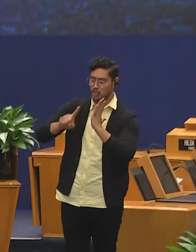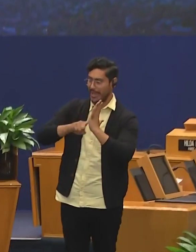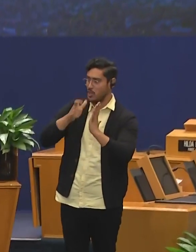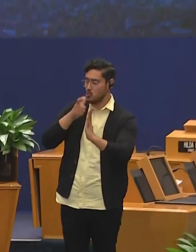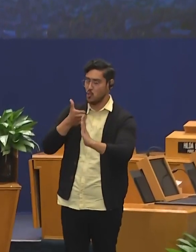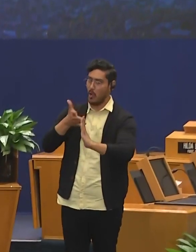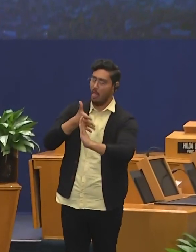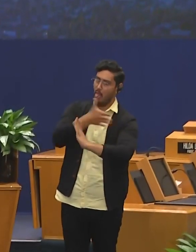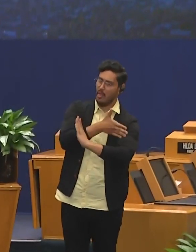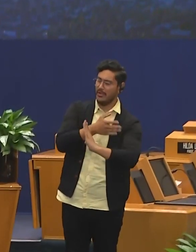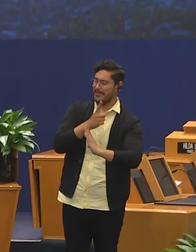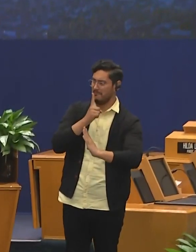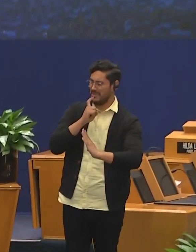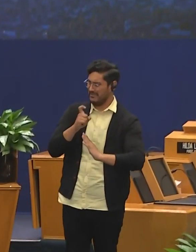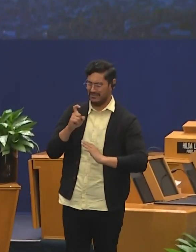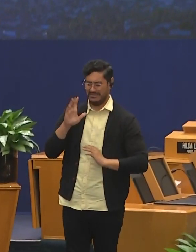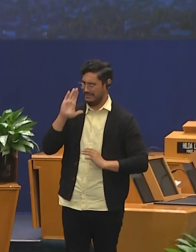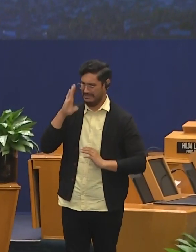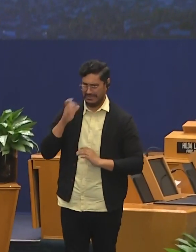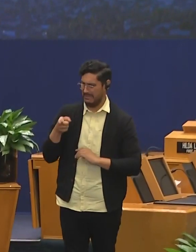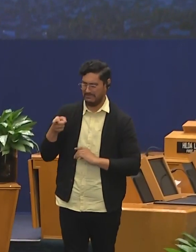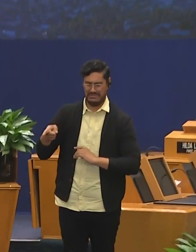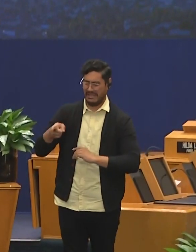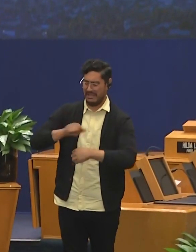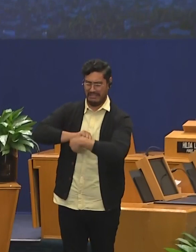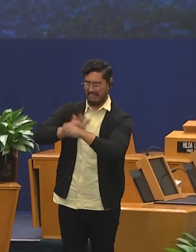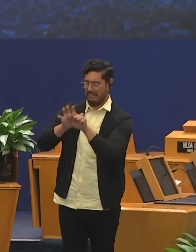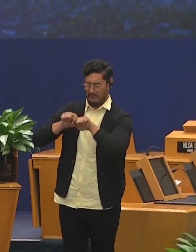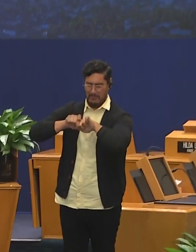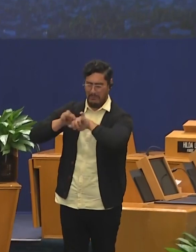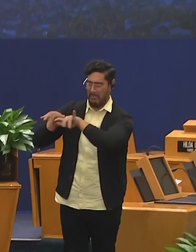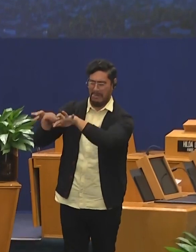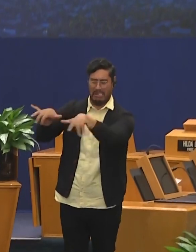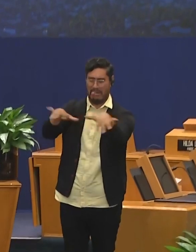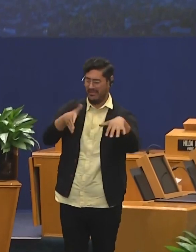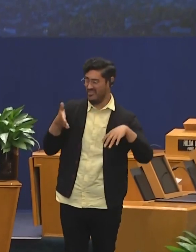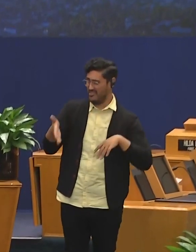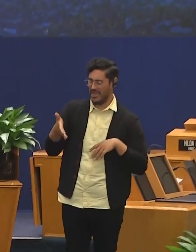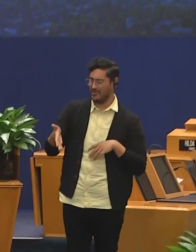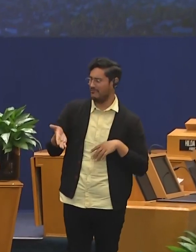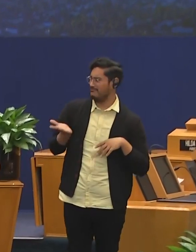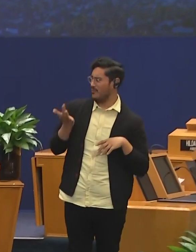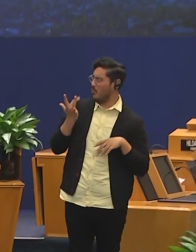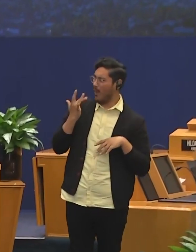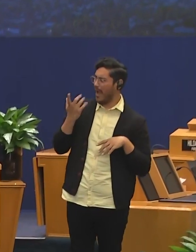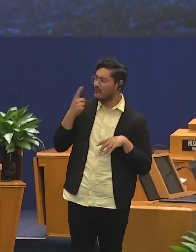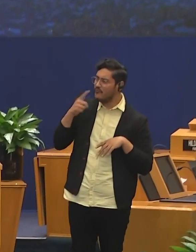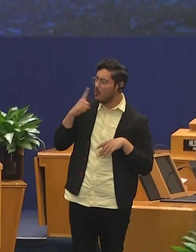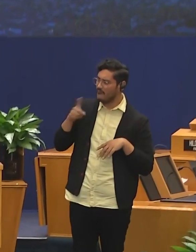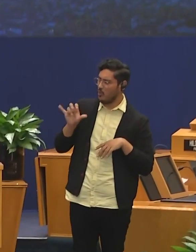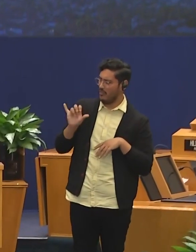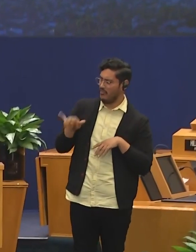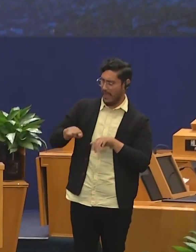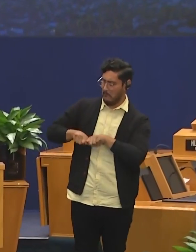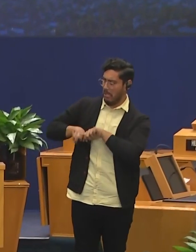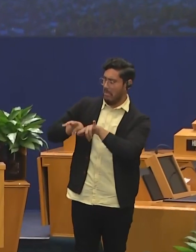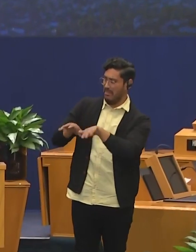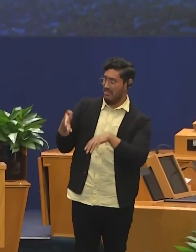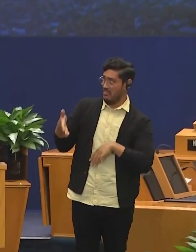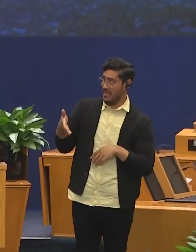CONTACT? TRACE AND ALL OF THAT? THEY SEEM TO BE PETRI DISHES FOR THIS THING. SO WHAT IS THE UNDERLYING CAUSE?